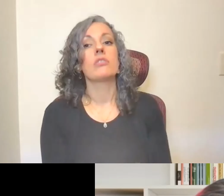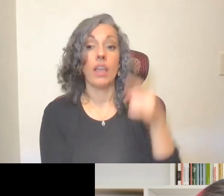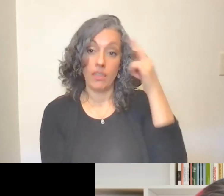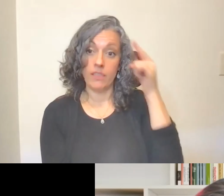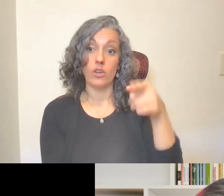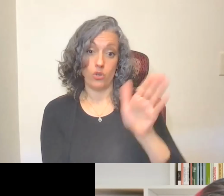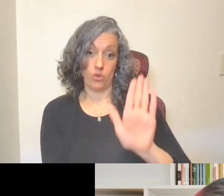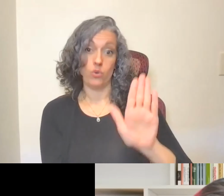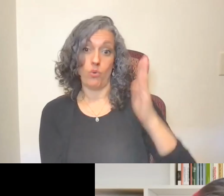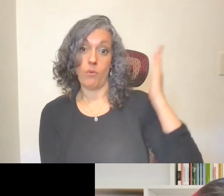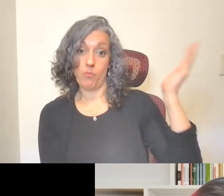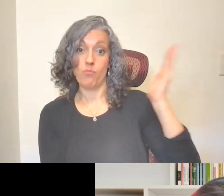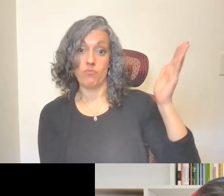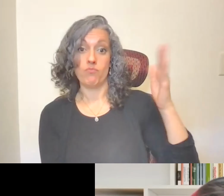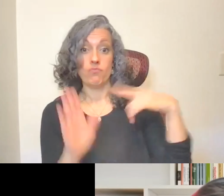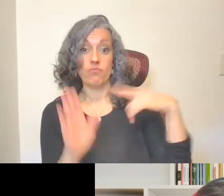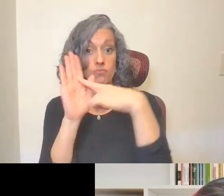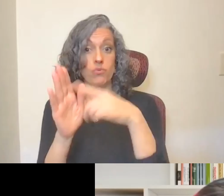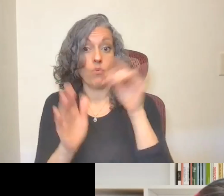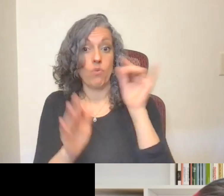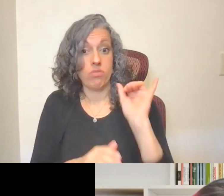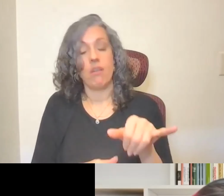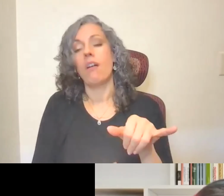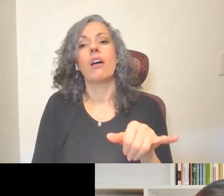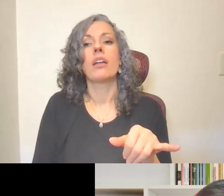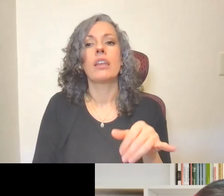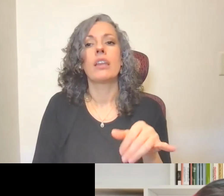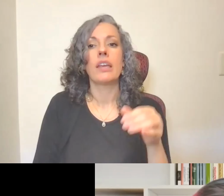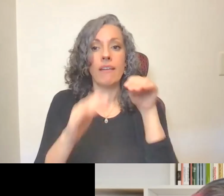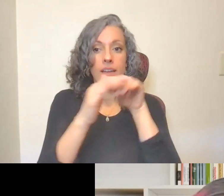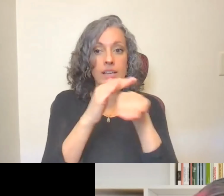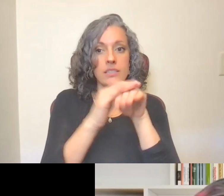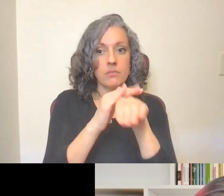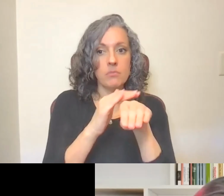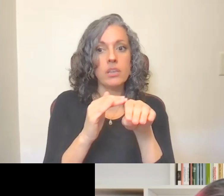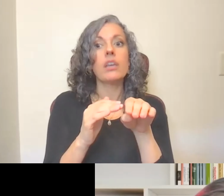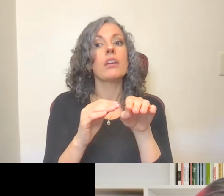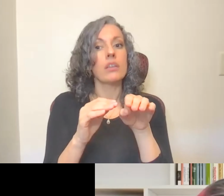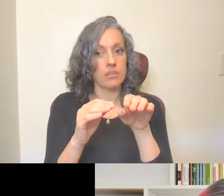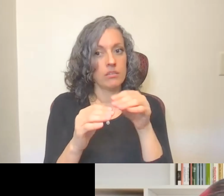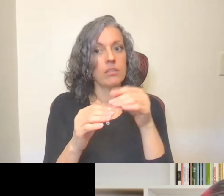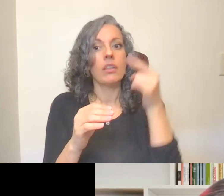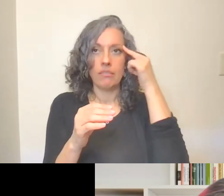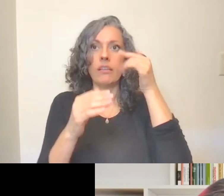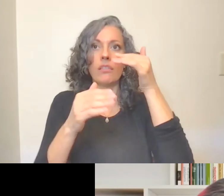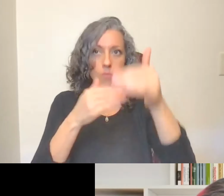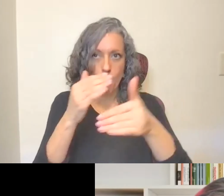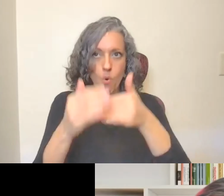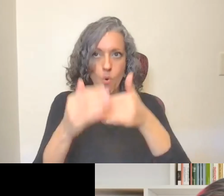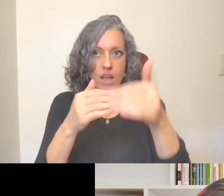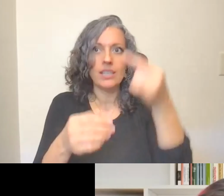demonstrated that when accessibility is considered throughout that process, especially early in that